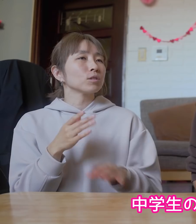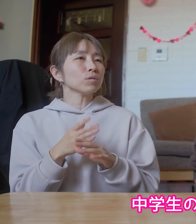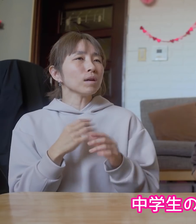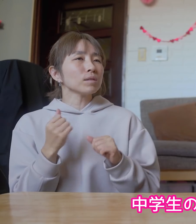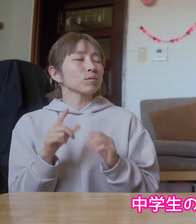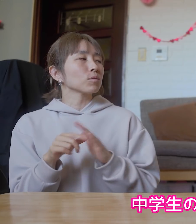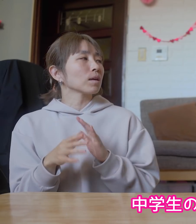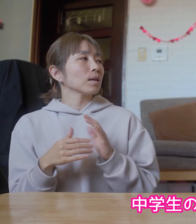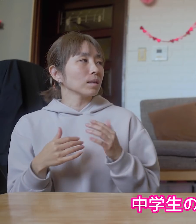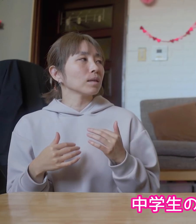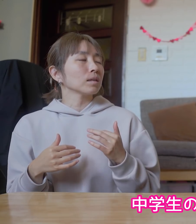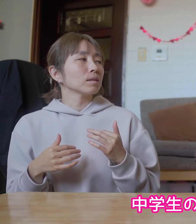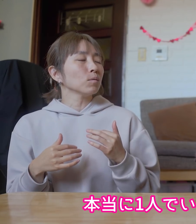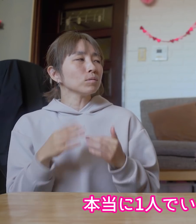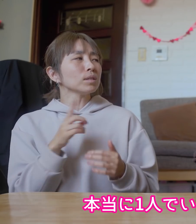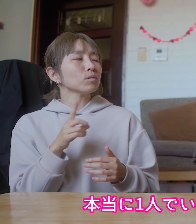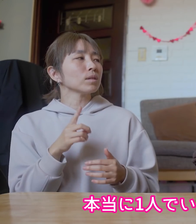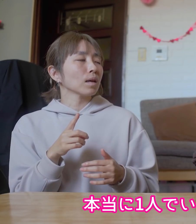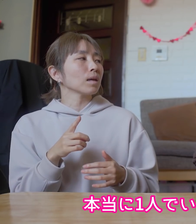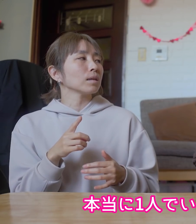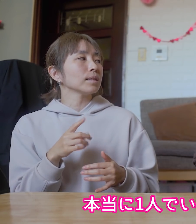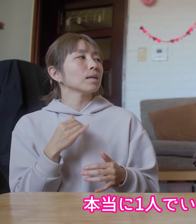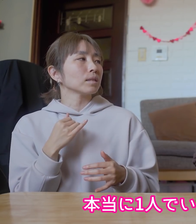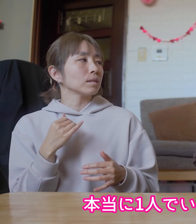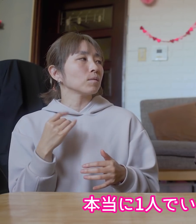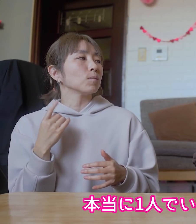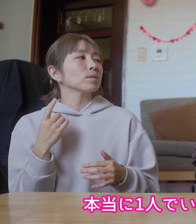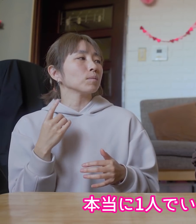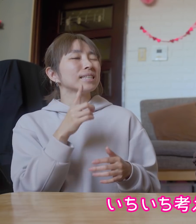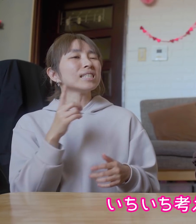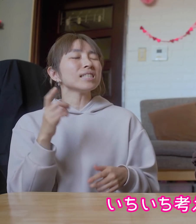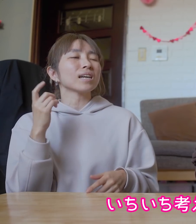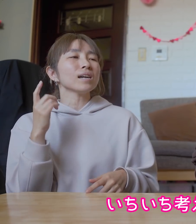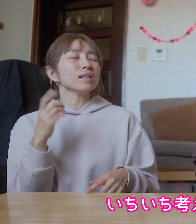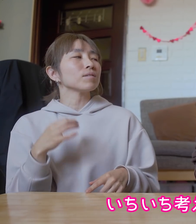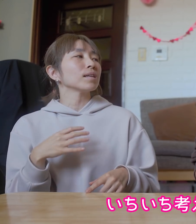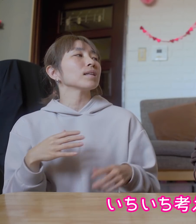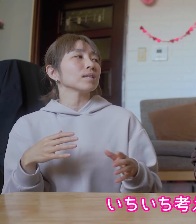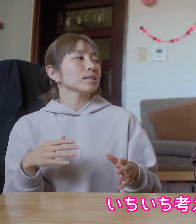From the time I was in junior high school, I really wanted to be alone. I didn't want to think about every single thing.